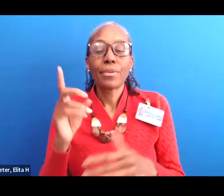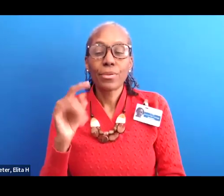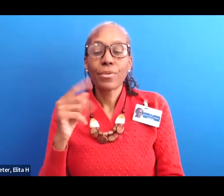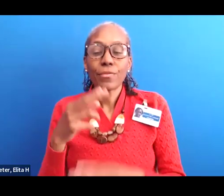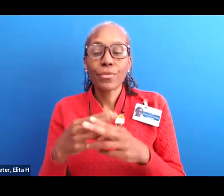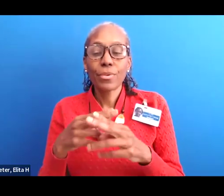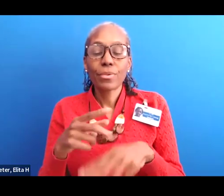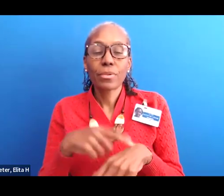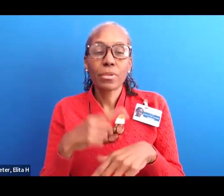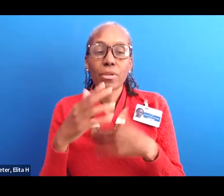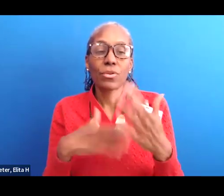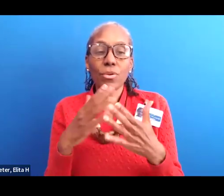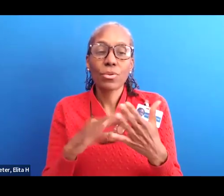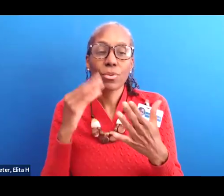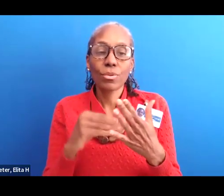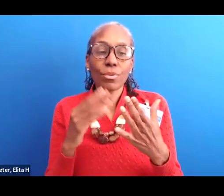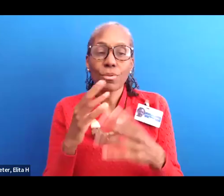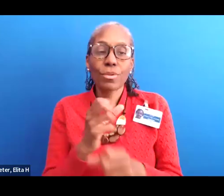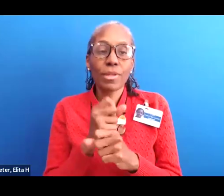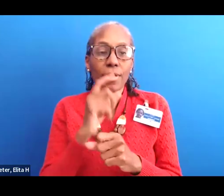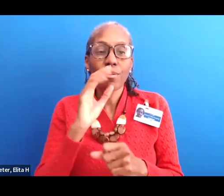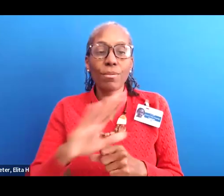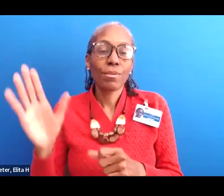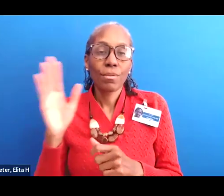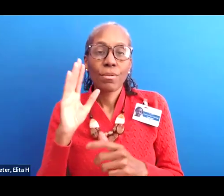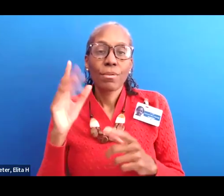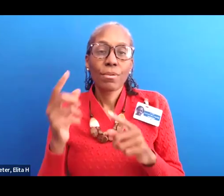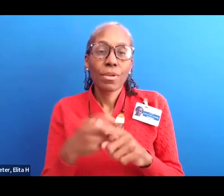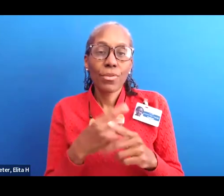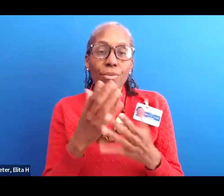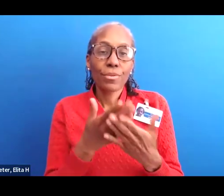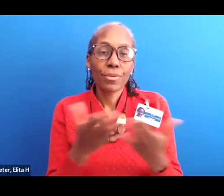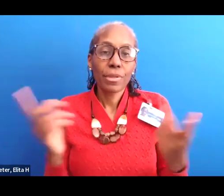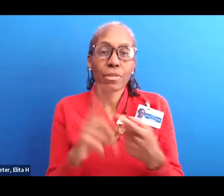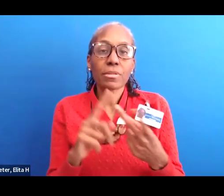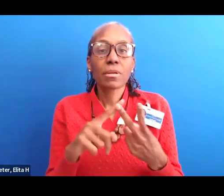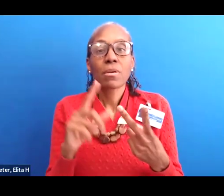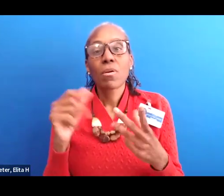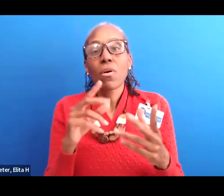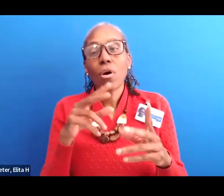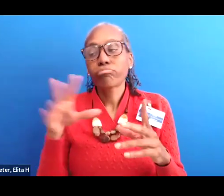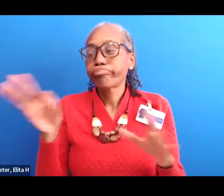But as you go, you'll learn to get your catheter supplies all collected in one spot.